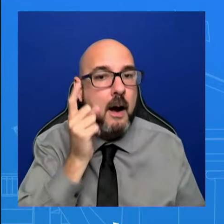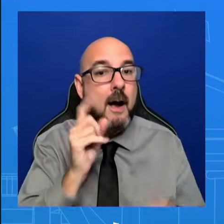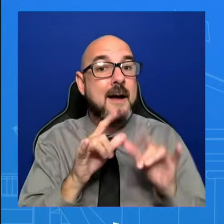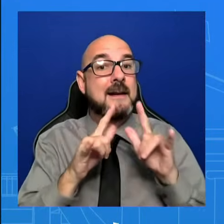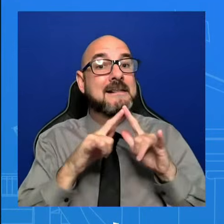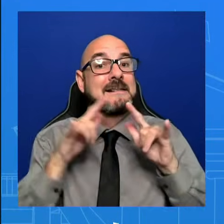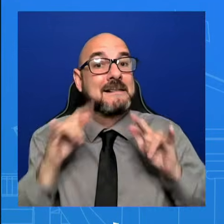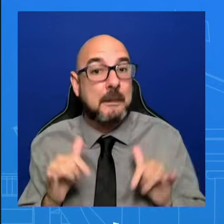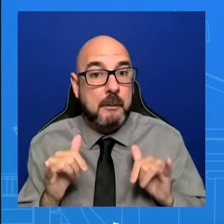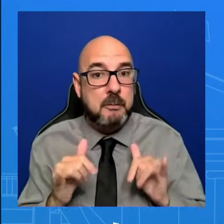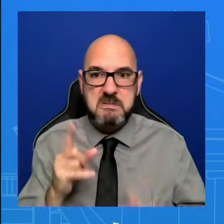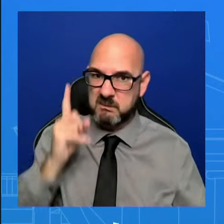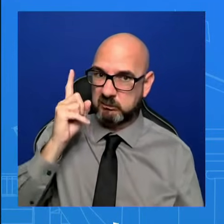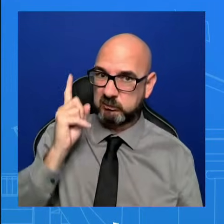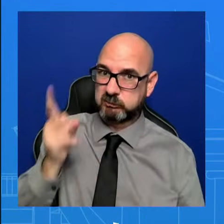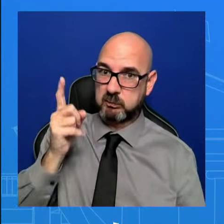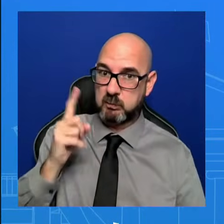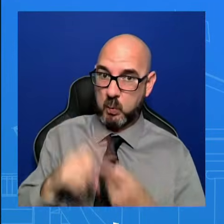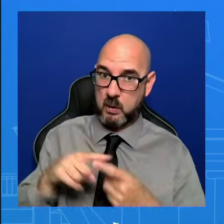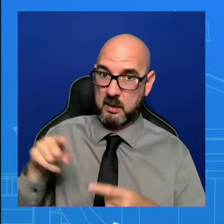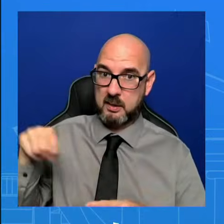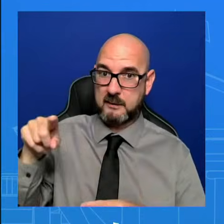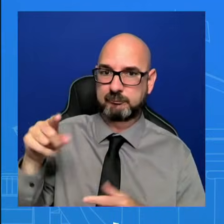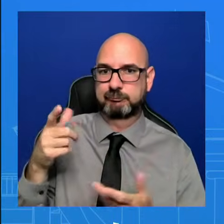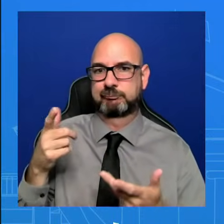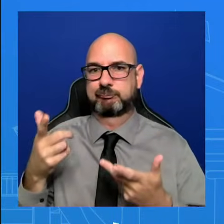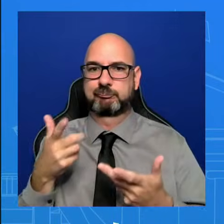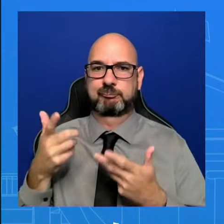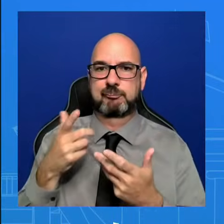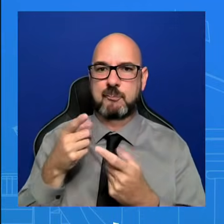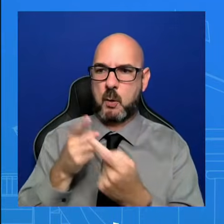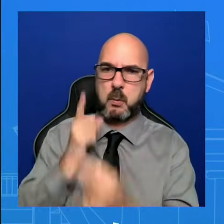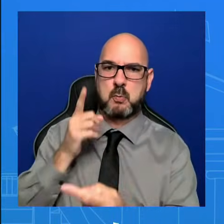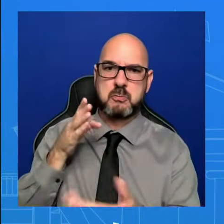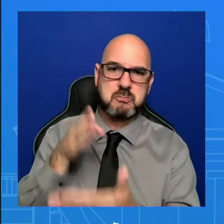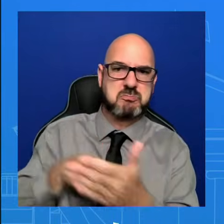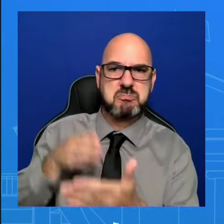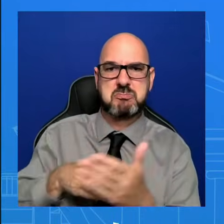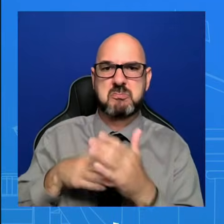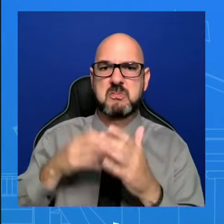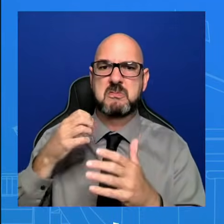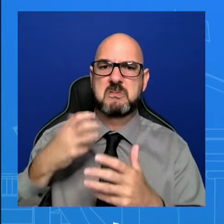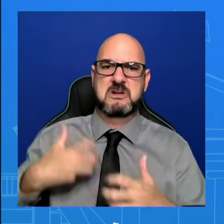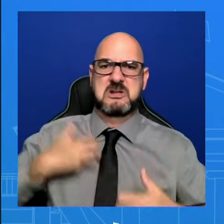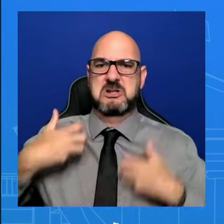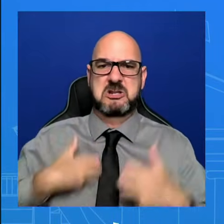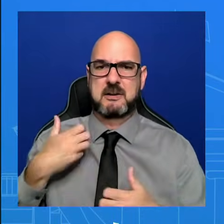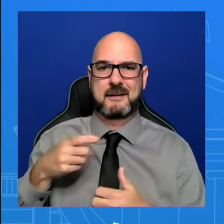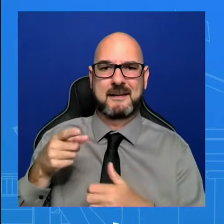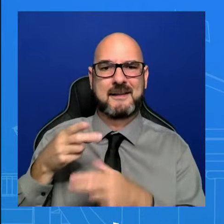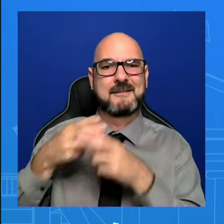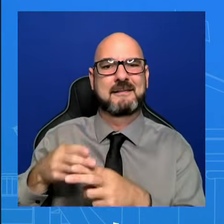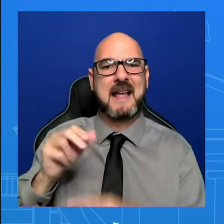anti- -- antisemitism. We believe that is hate speech. We -- it is abhorrent. And we're going to continue to condemn that. The Press: Thank you.